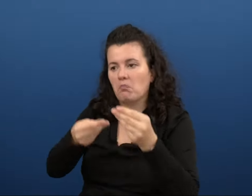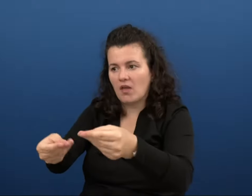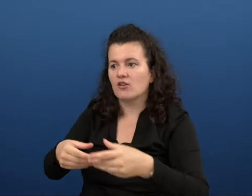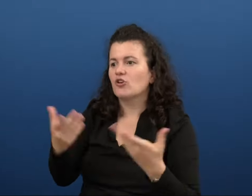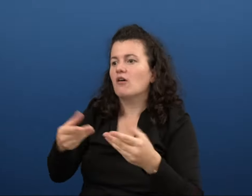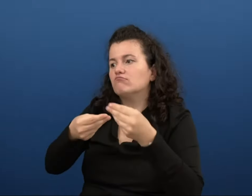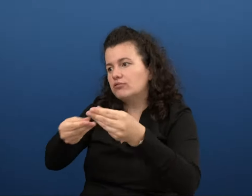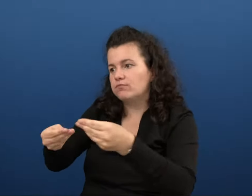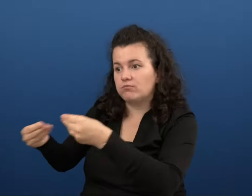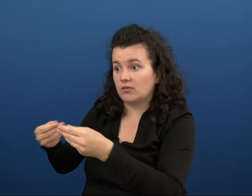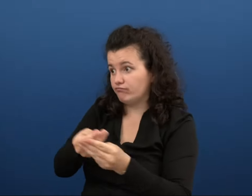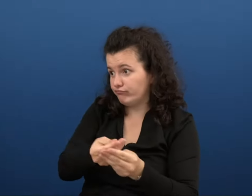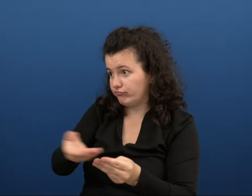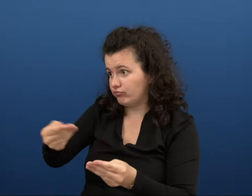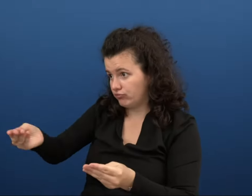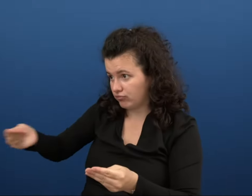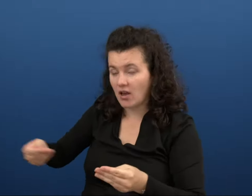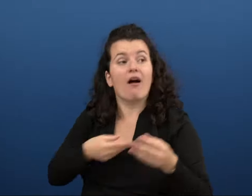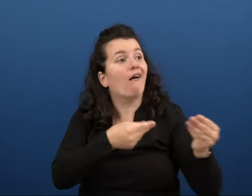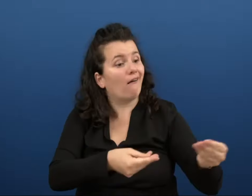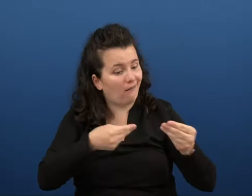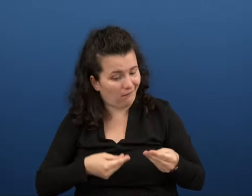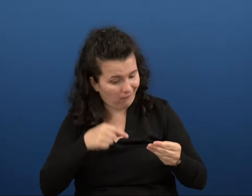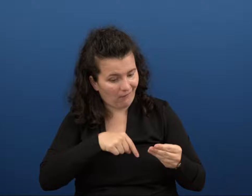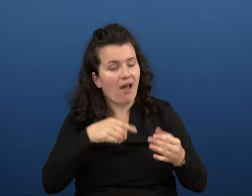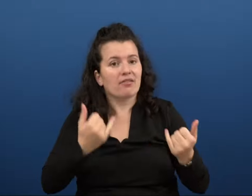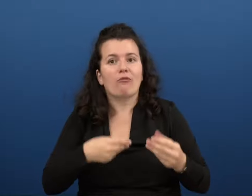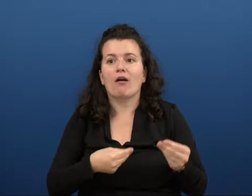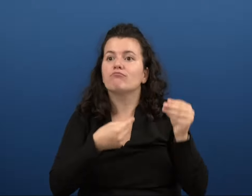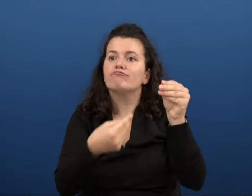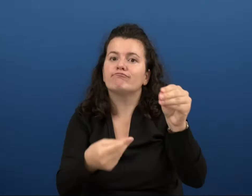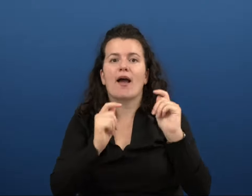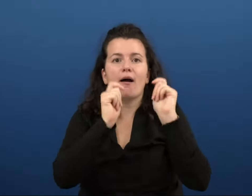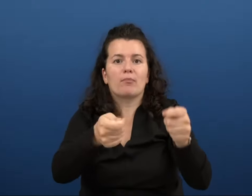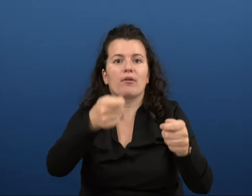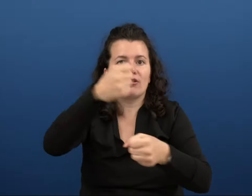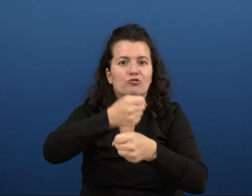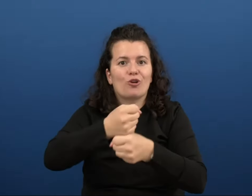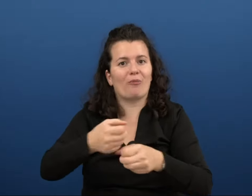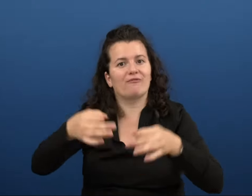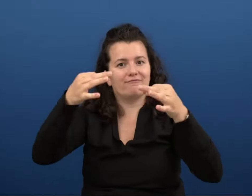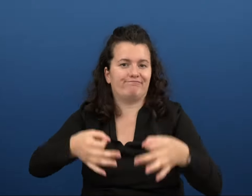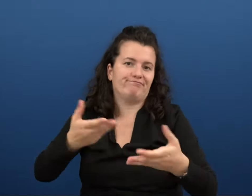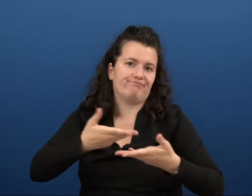formal and informal sector. 16:30:46 Then comes down to issue around a